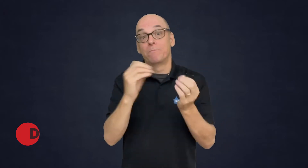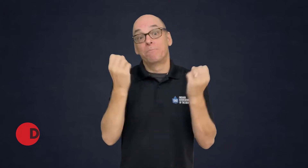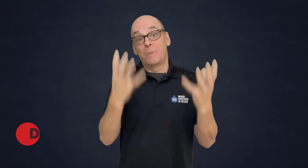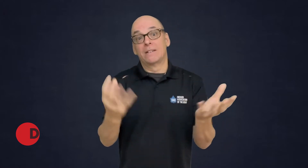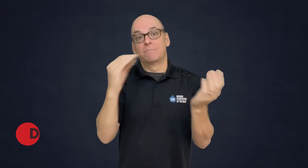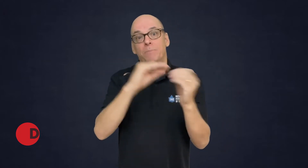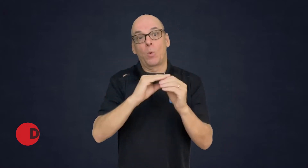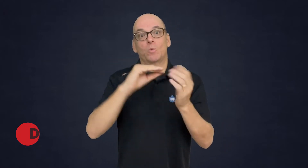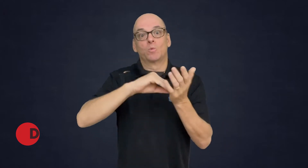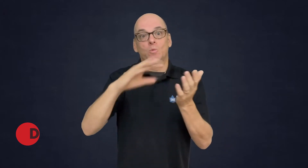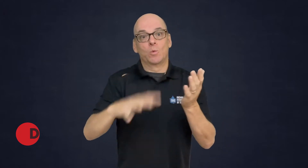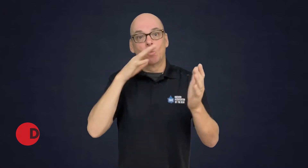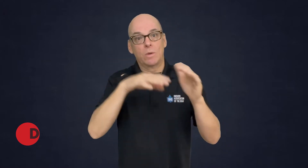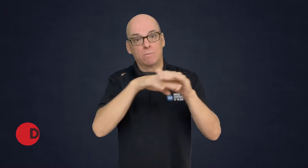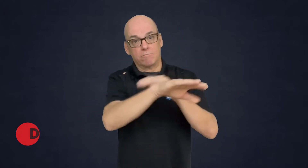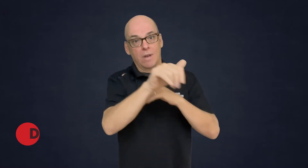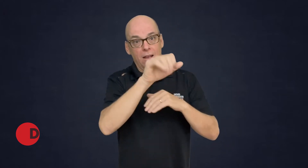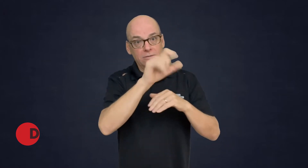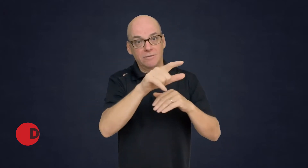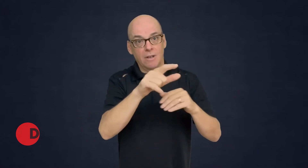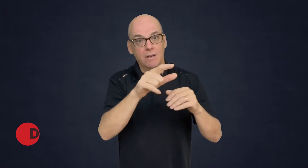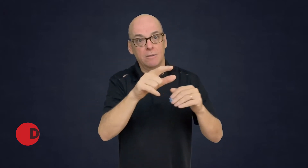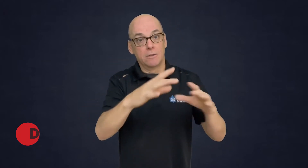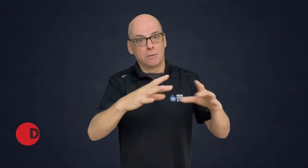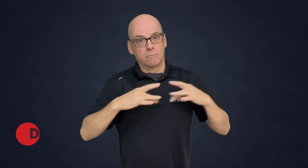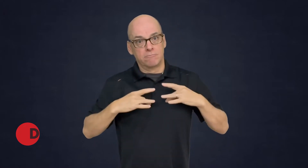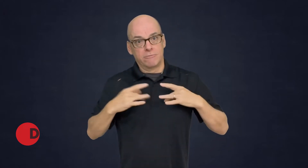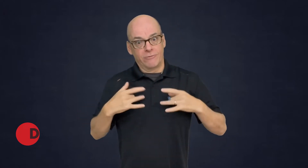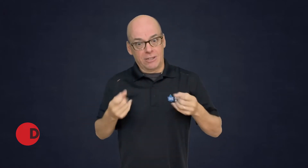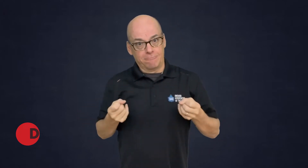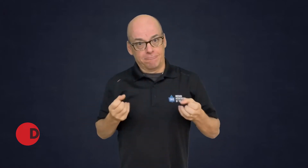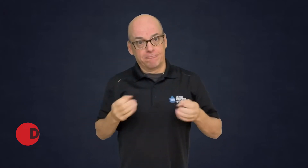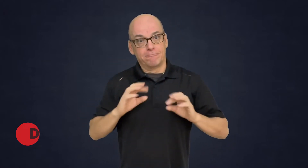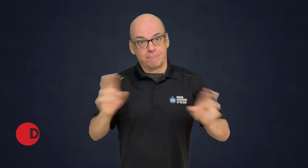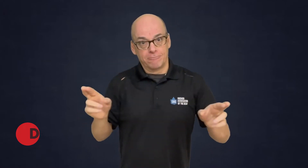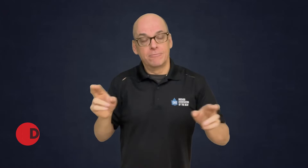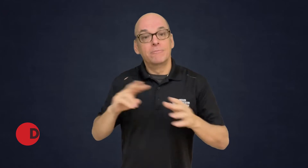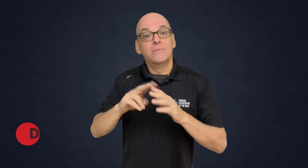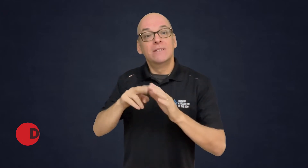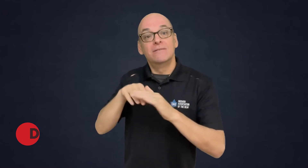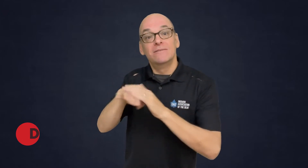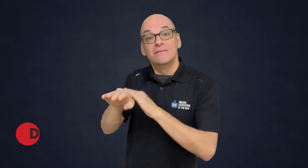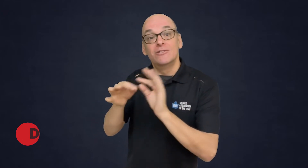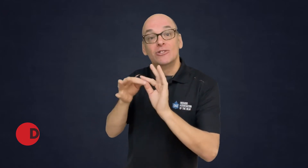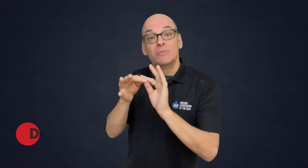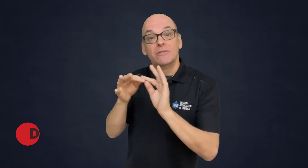more students who immerse in ASL and learn to sign who can be better